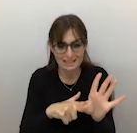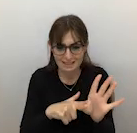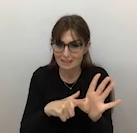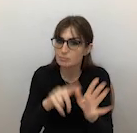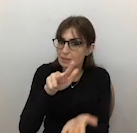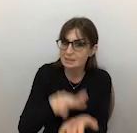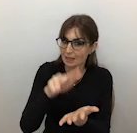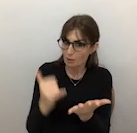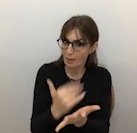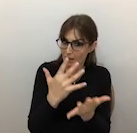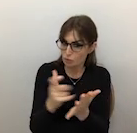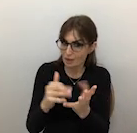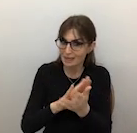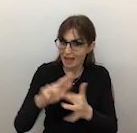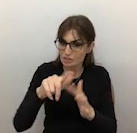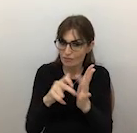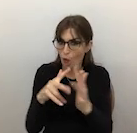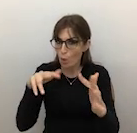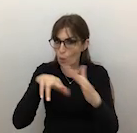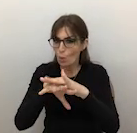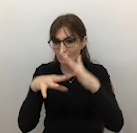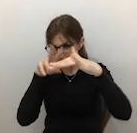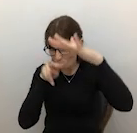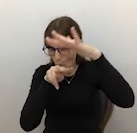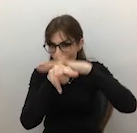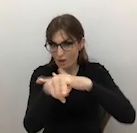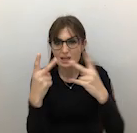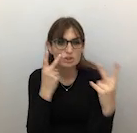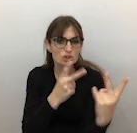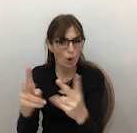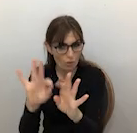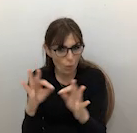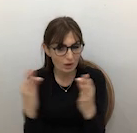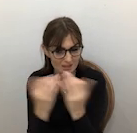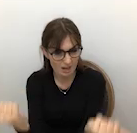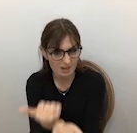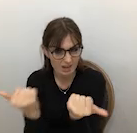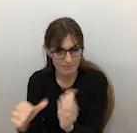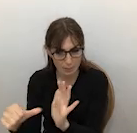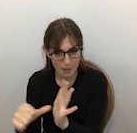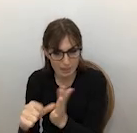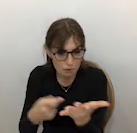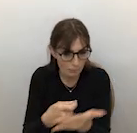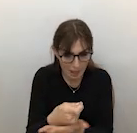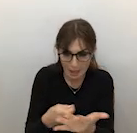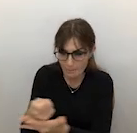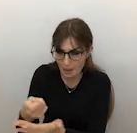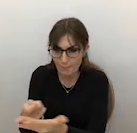have management prepared a cashflow forecast that shows that the organisation will have enough cash to pay its debts